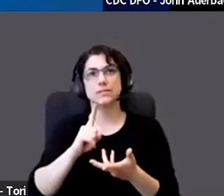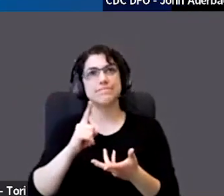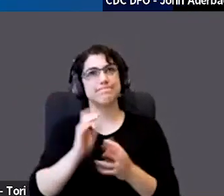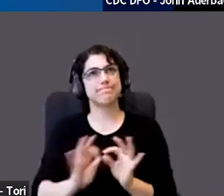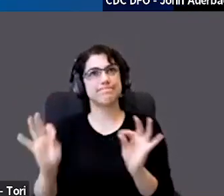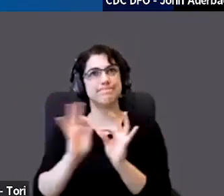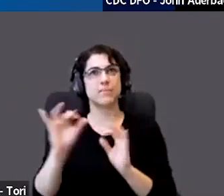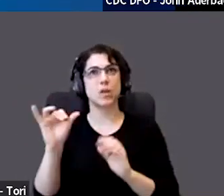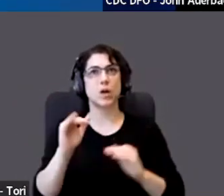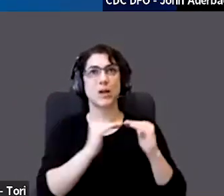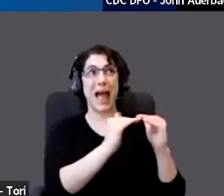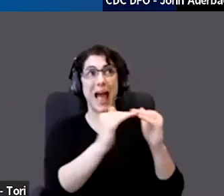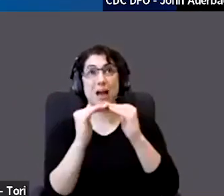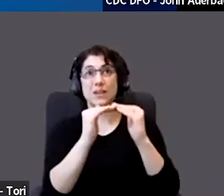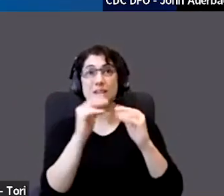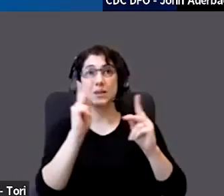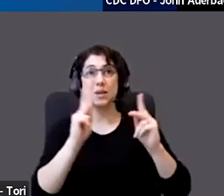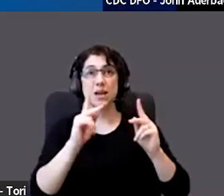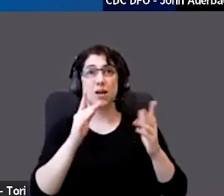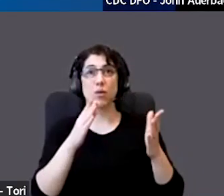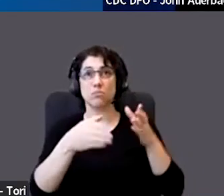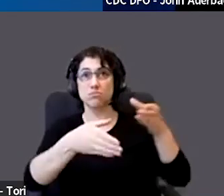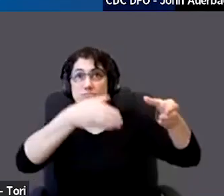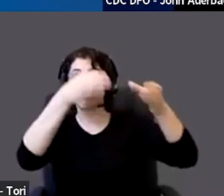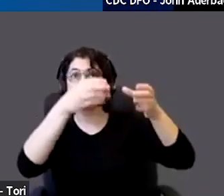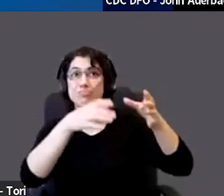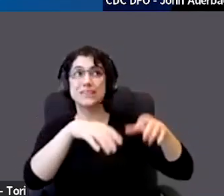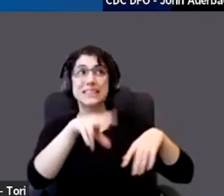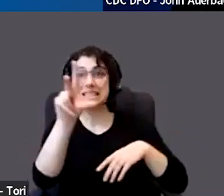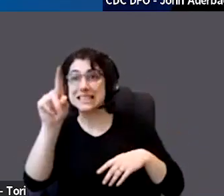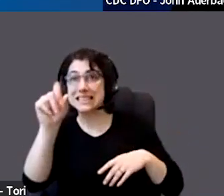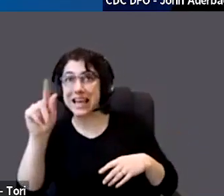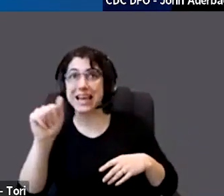so looking for people who have expertise in a data as -- and data health systems as health --